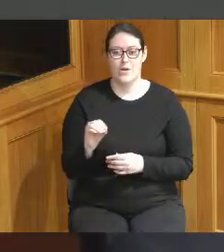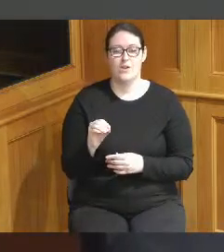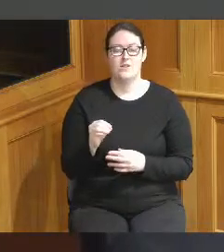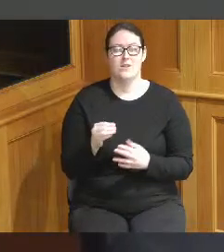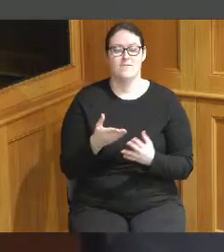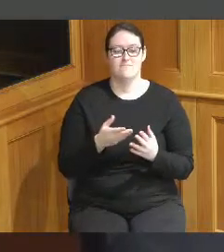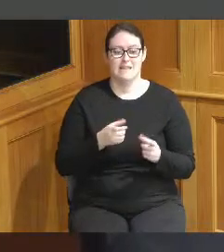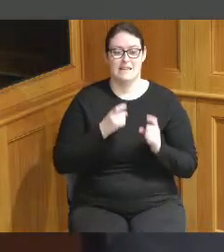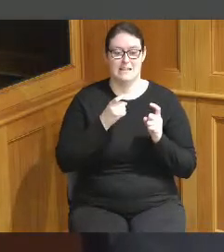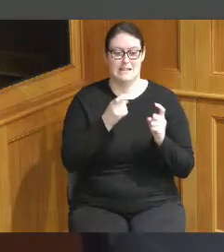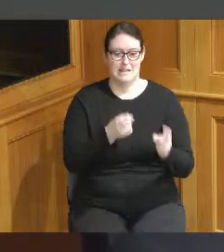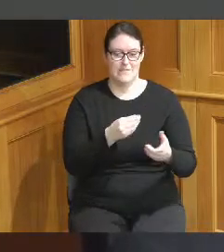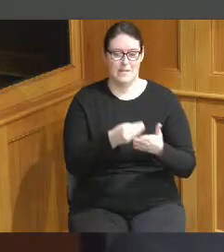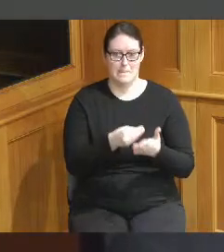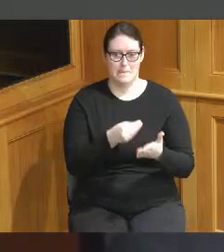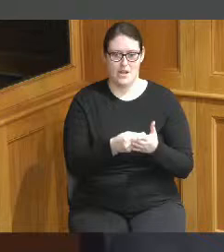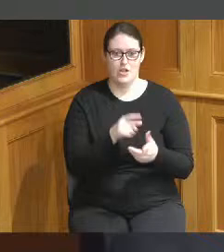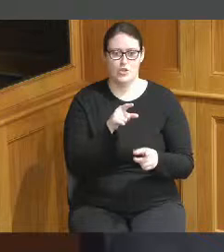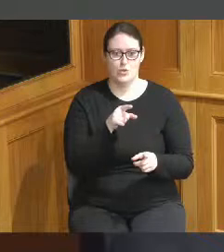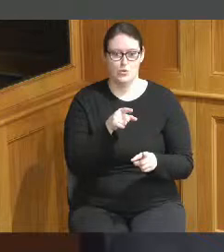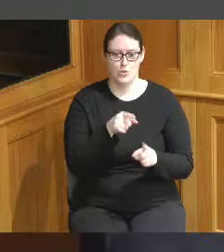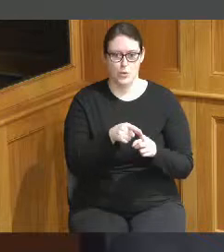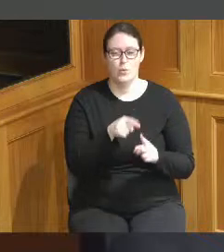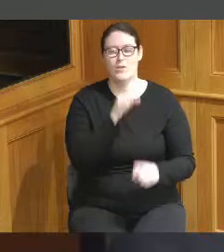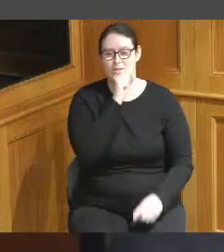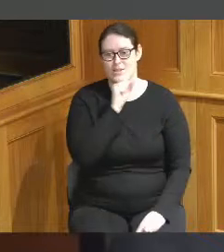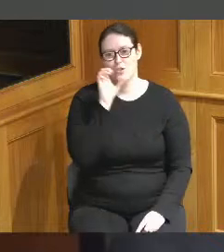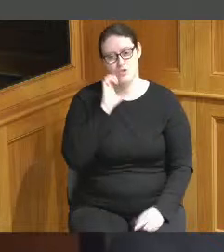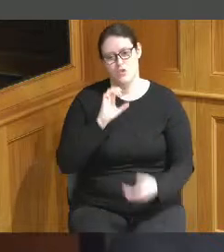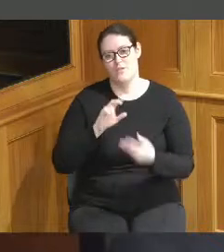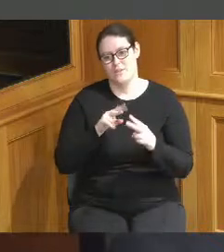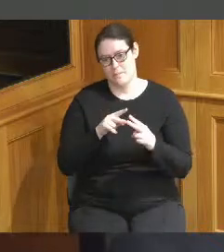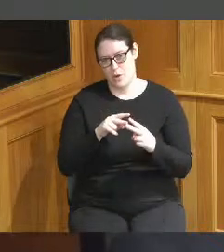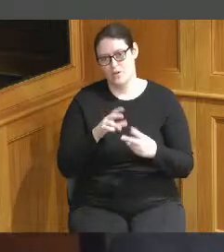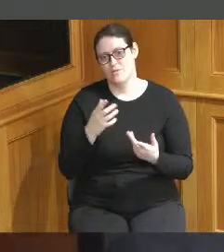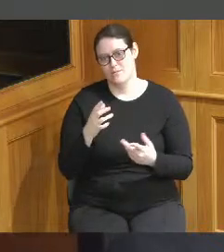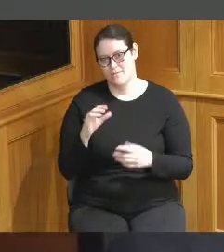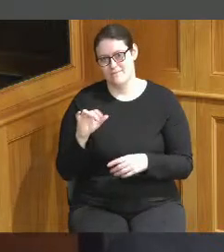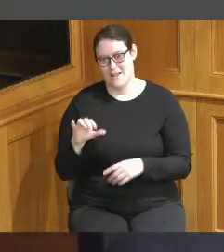which I think is Texas and he said no you got to do Avondale and he has been working on this